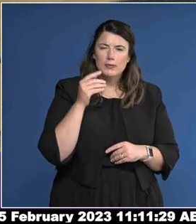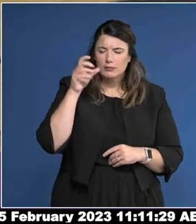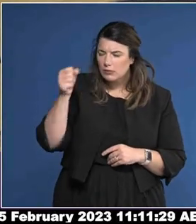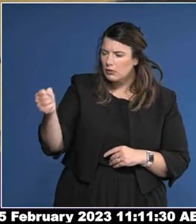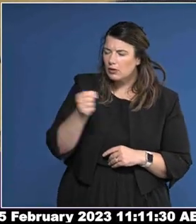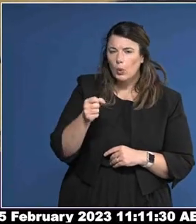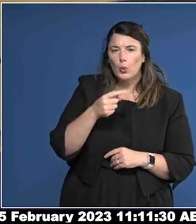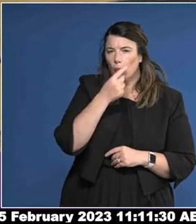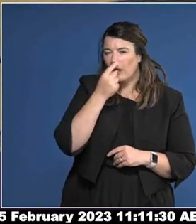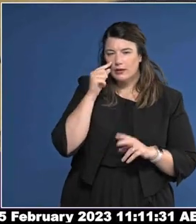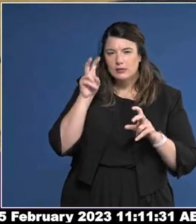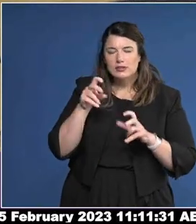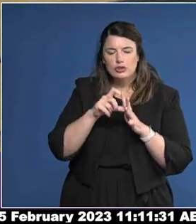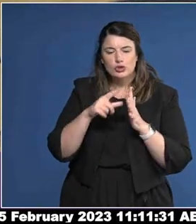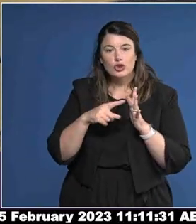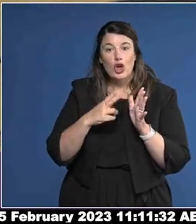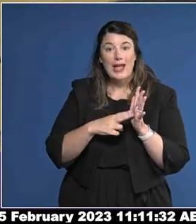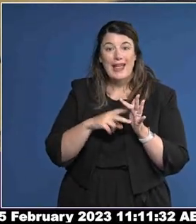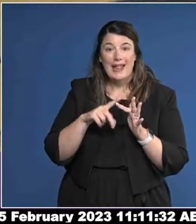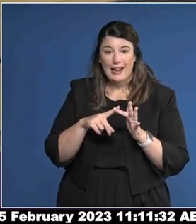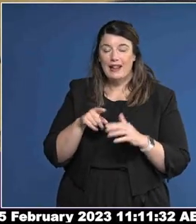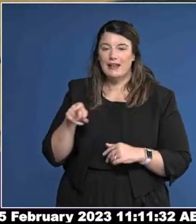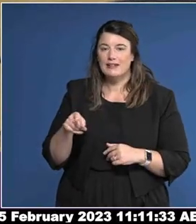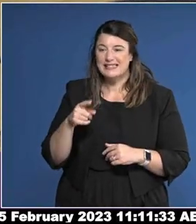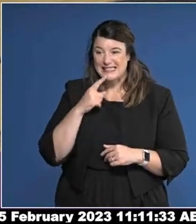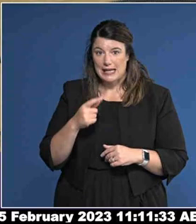saying that: As team leaders, our jobs are meant to lead a team.